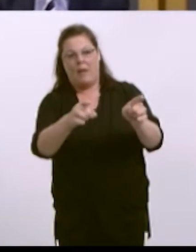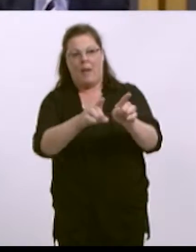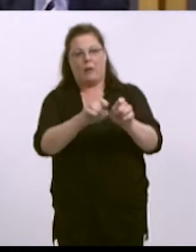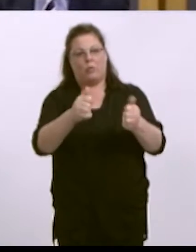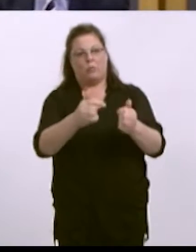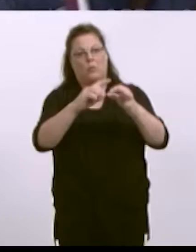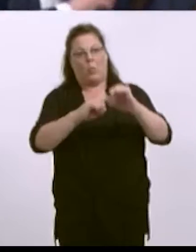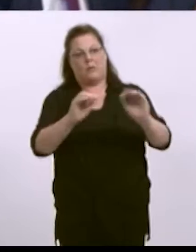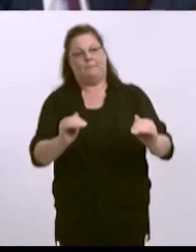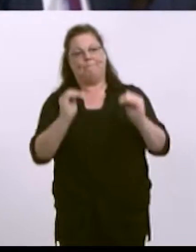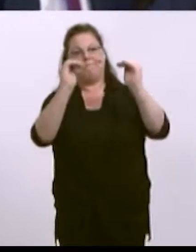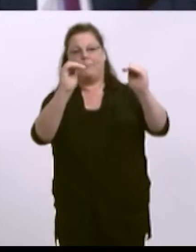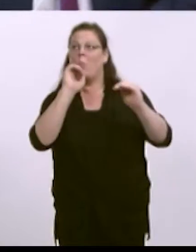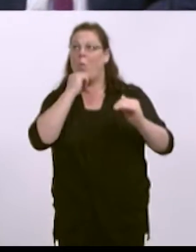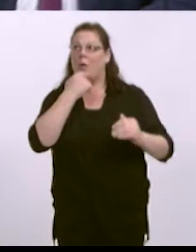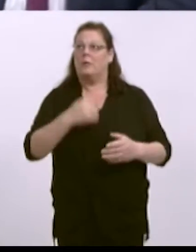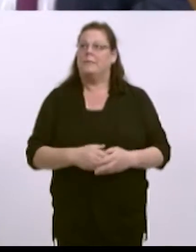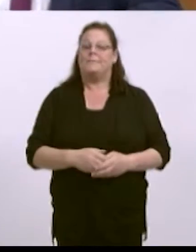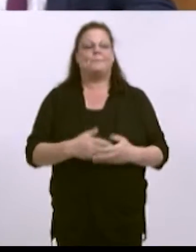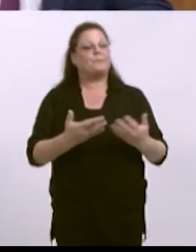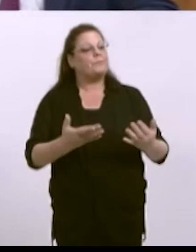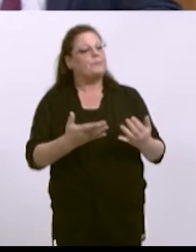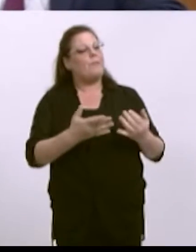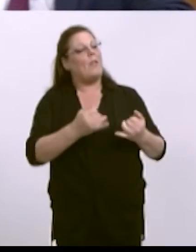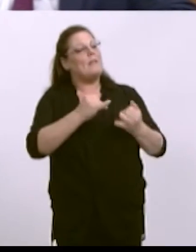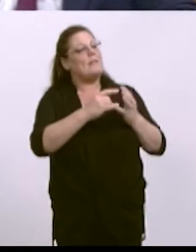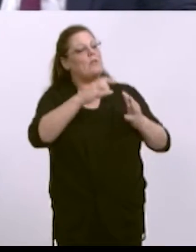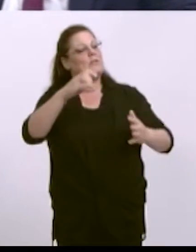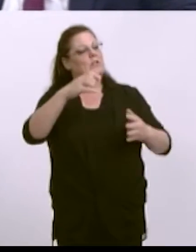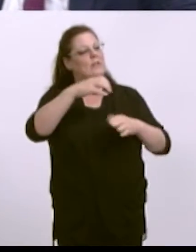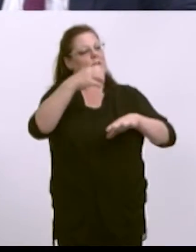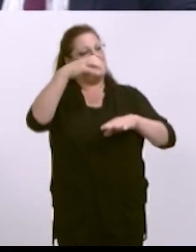Carwyn Jones: Given the Secretary of State for Walesís enthusiasm for the metro, I would